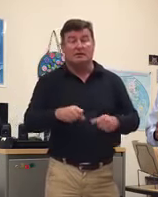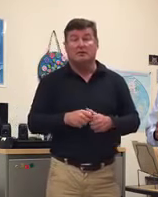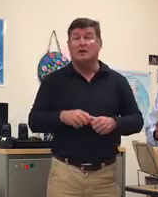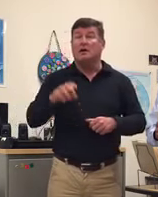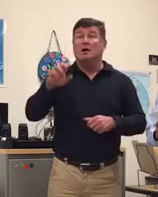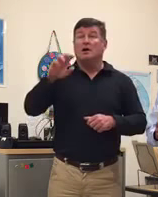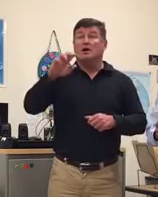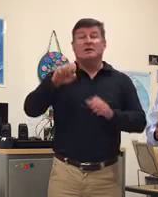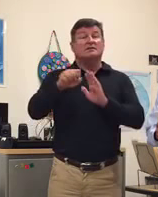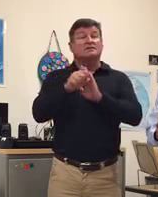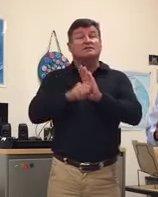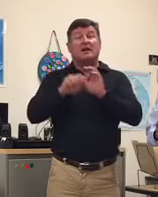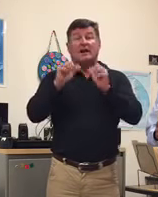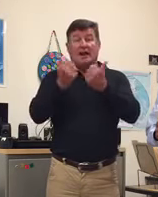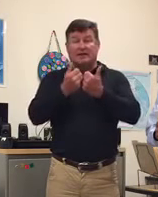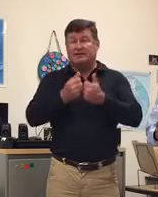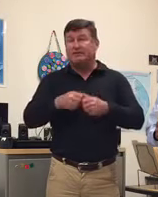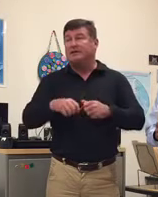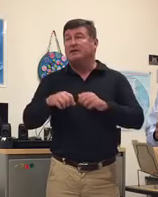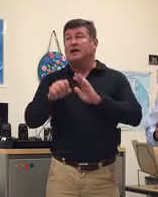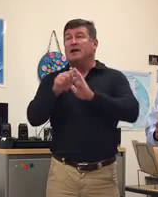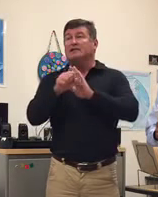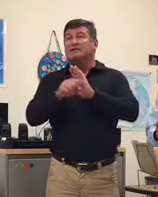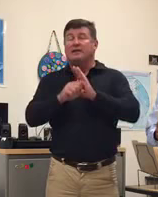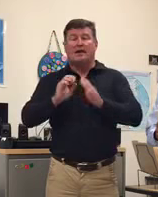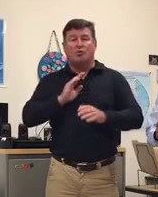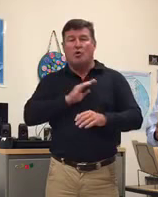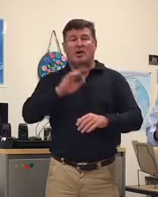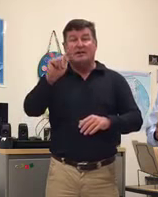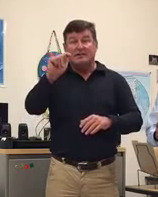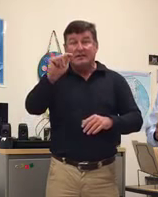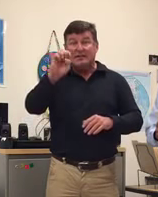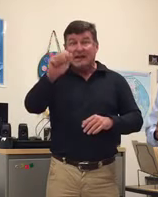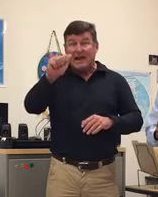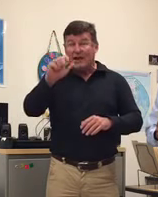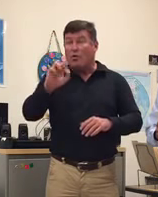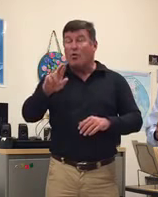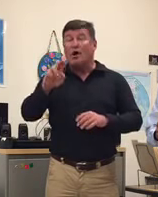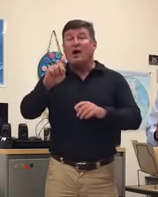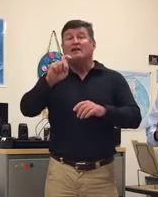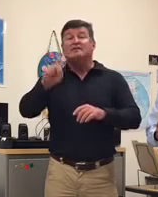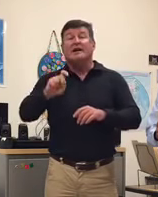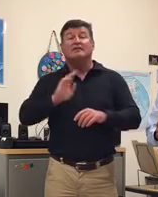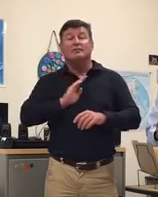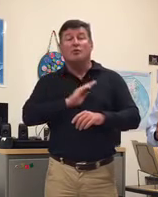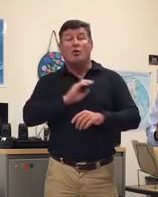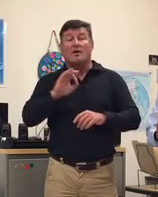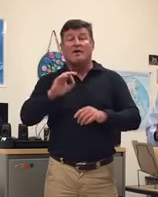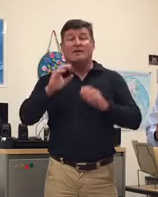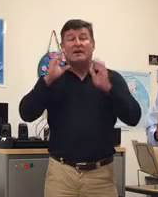a state agency, such as the Texas Education Agency, or state board of educator certification,